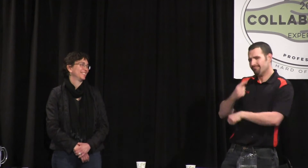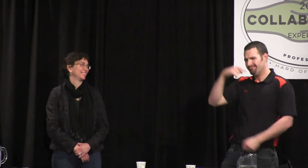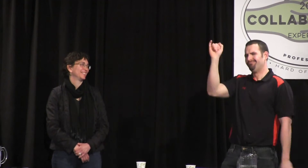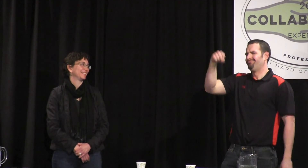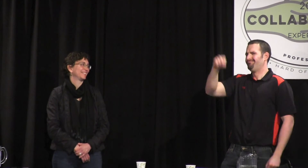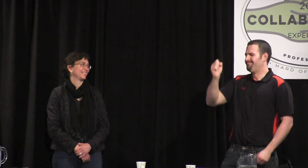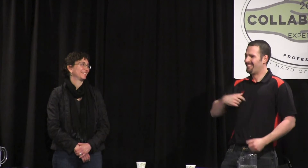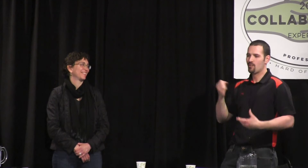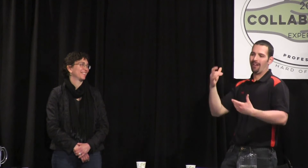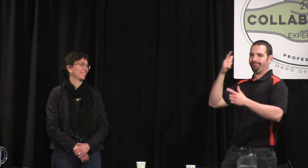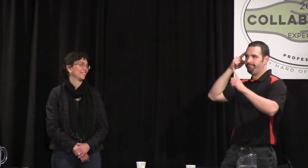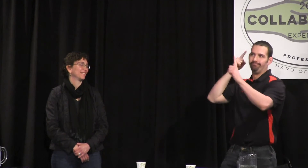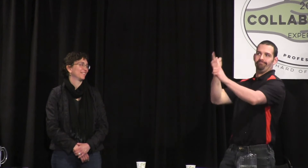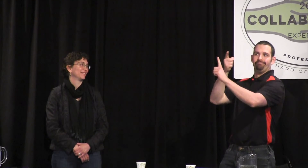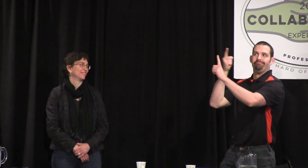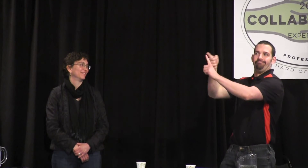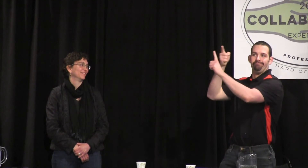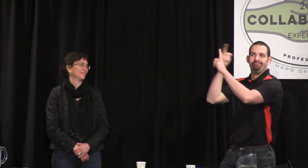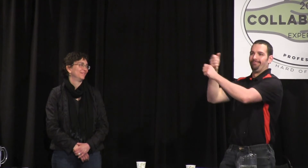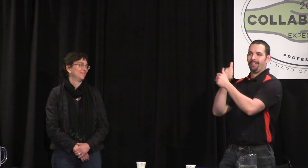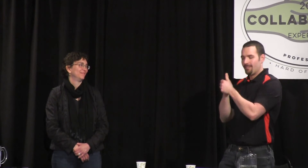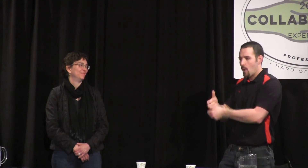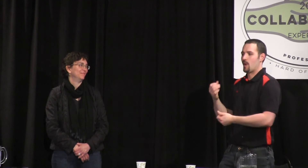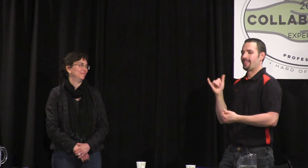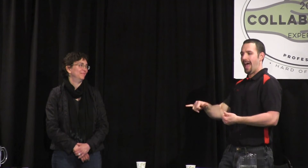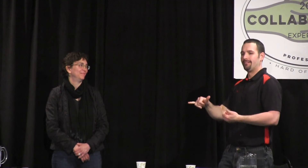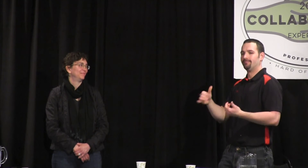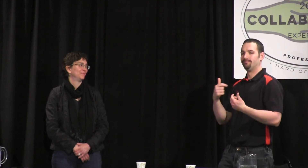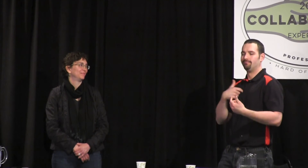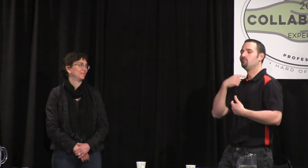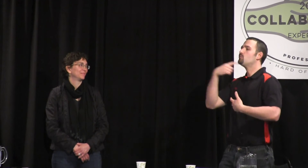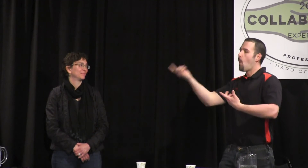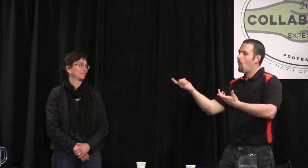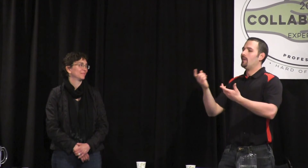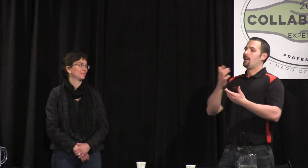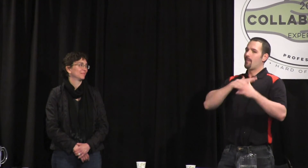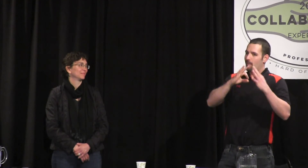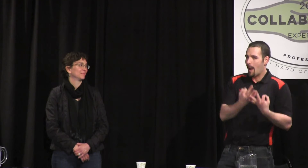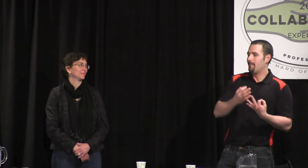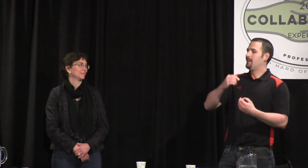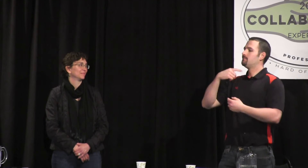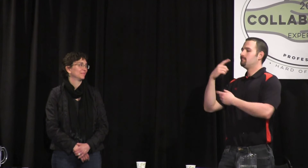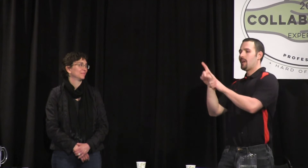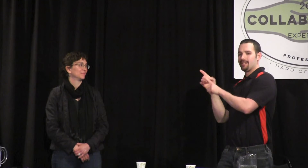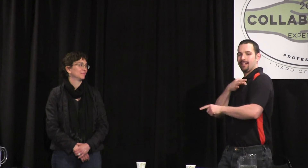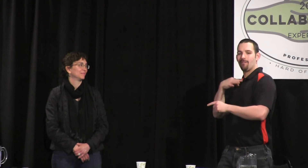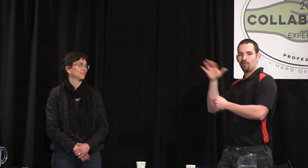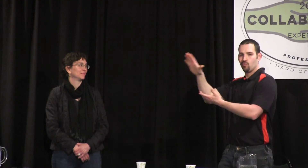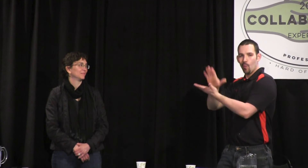And that's what I wanted for a future job. And so for me that's been a goal ever since. You know, I told my family that.